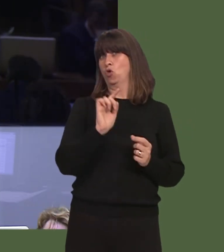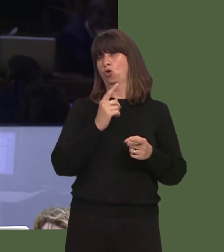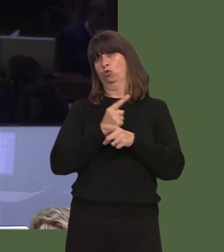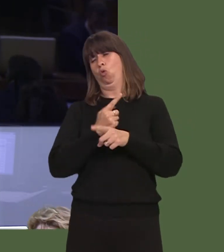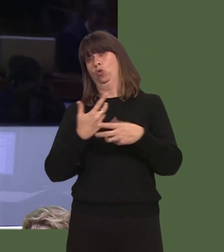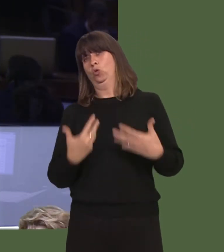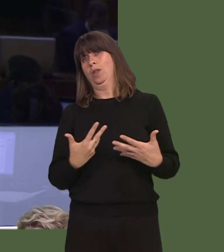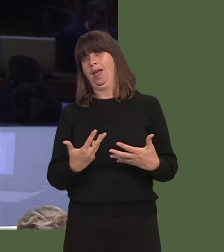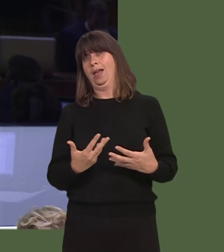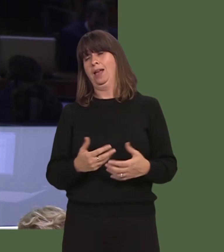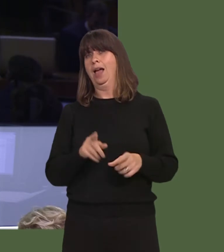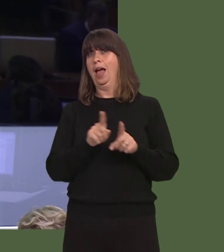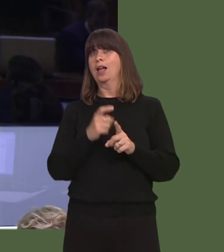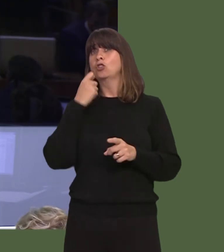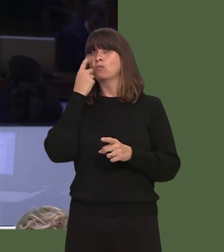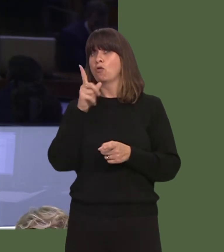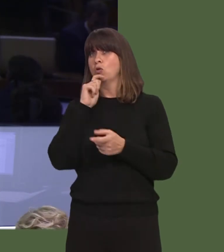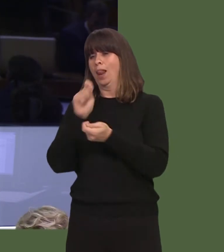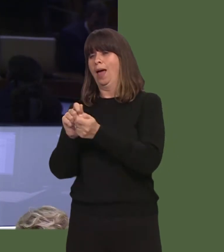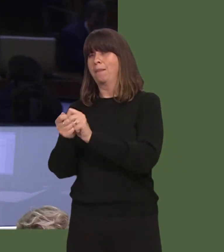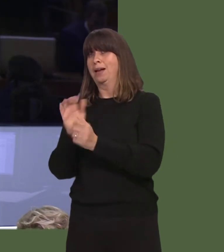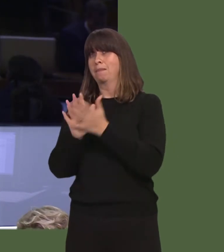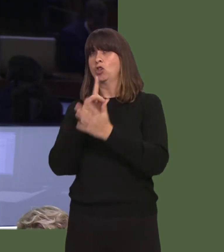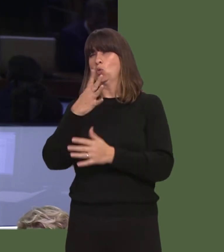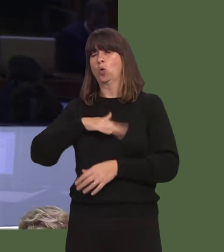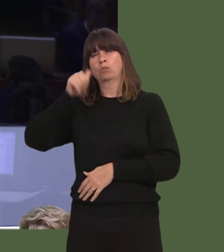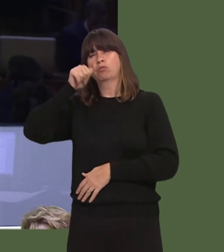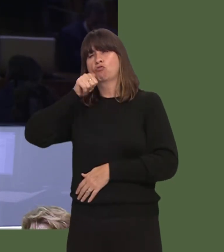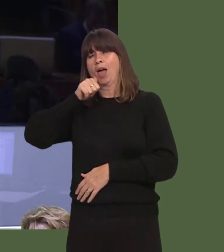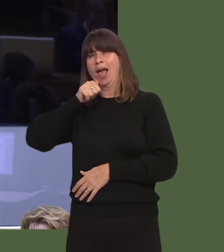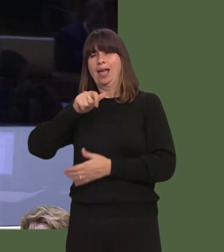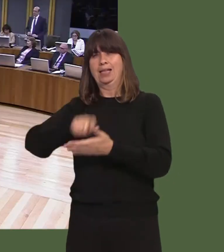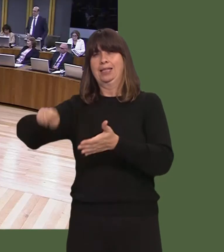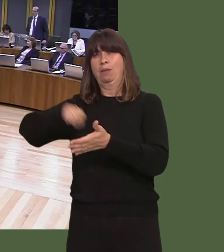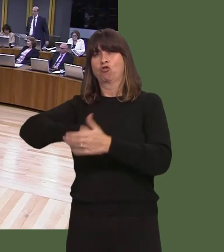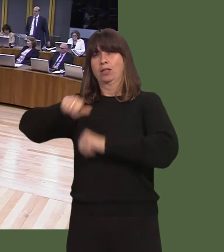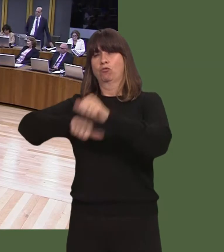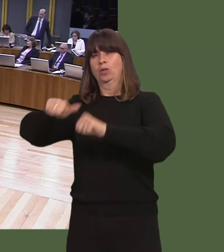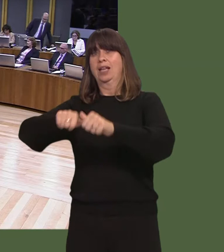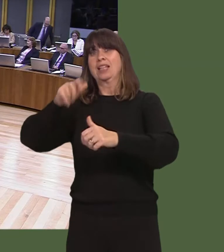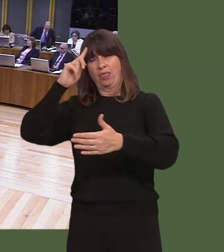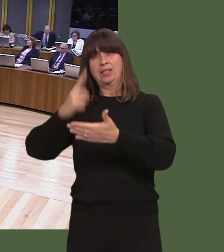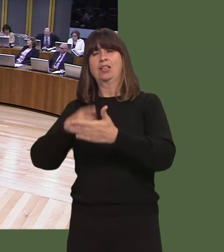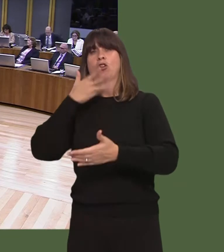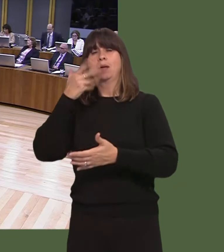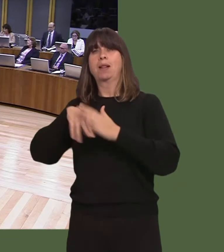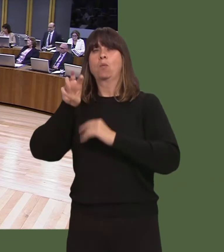today and your amendment tomorrow that you want to betray the democratic decision of the people of Wales?